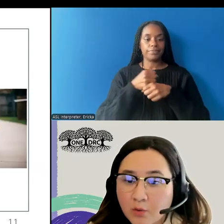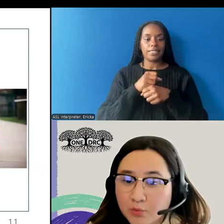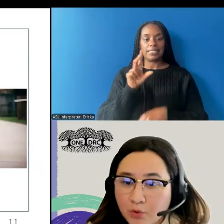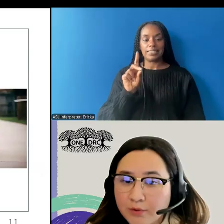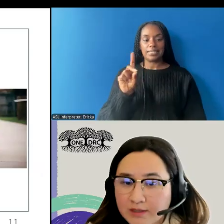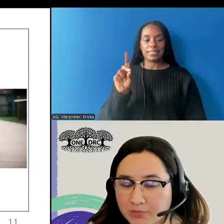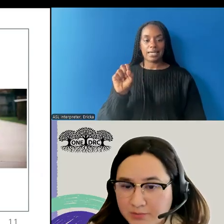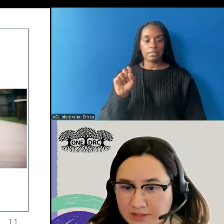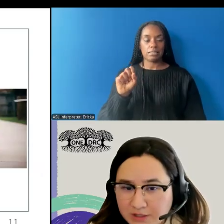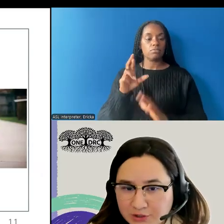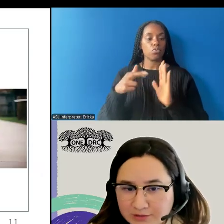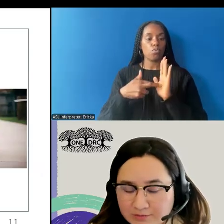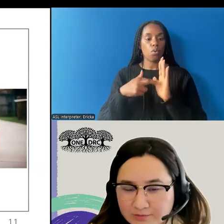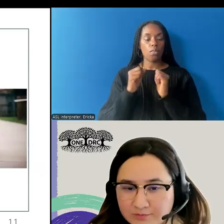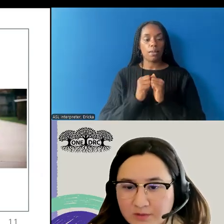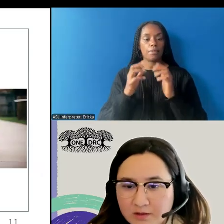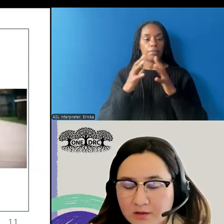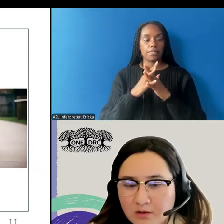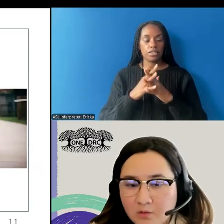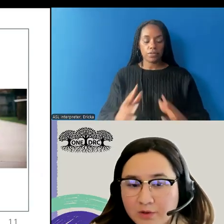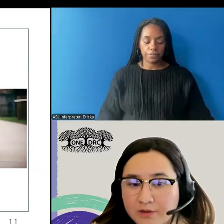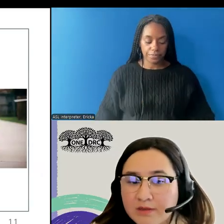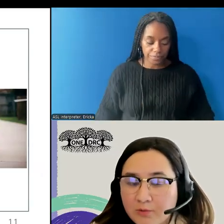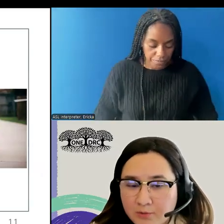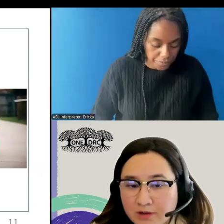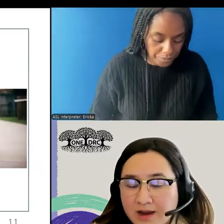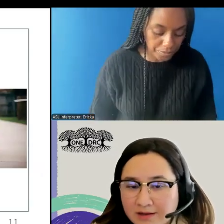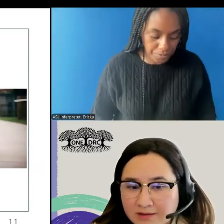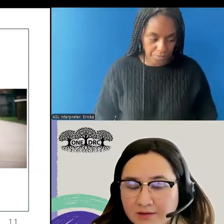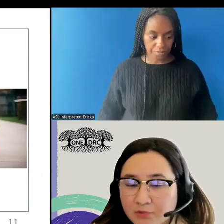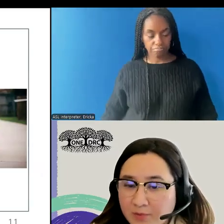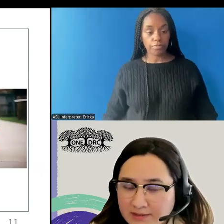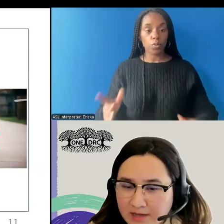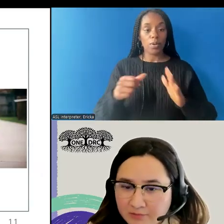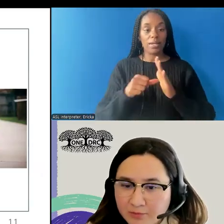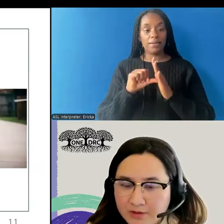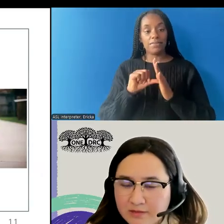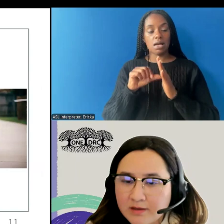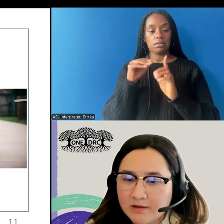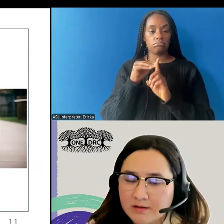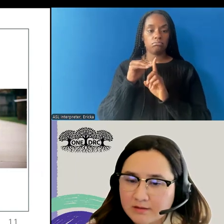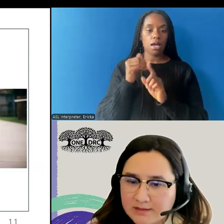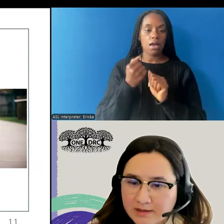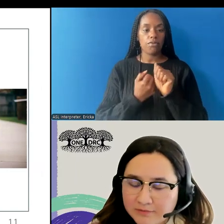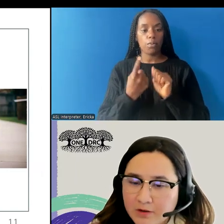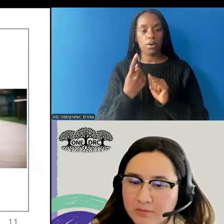role and implementation. One thing that we want to highlight and remind everyone that aside from,